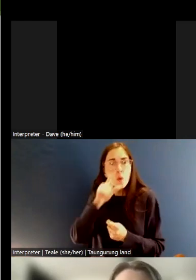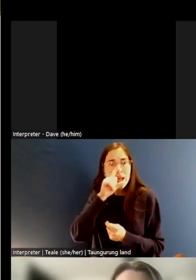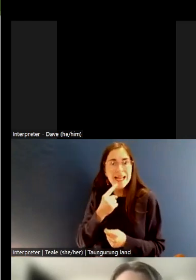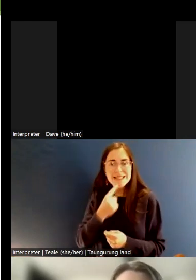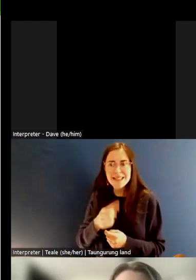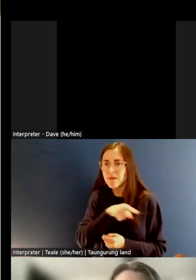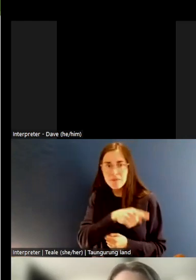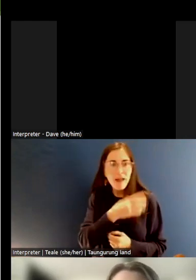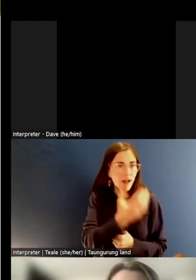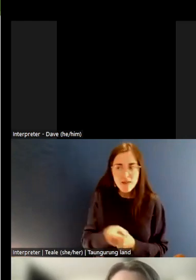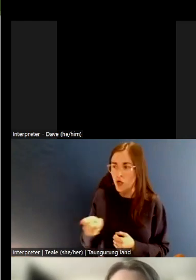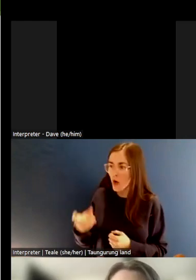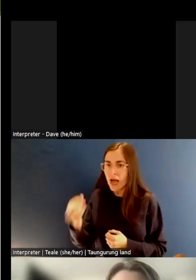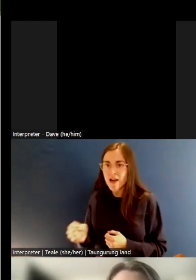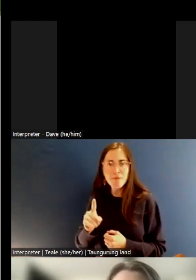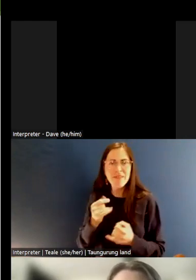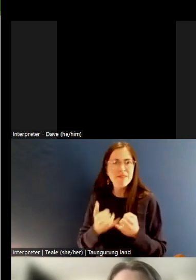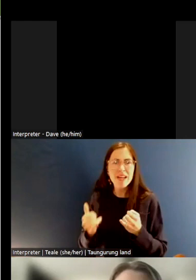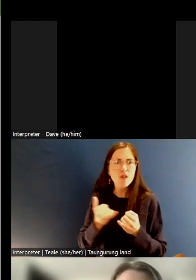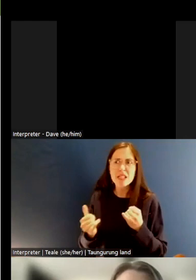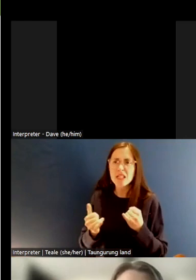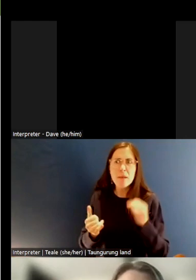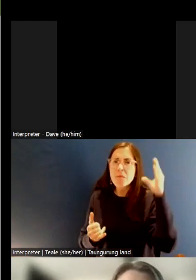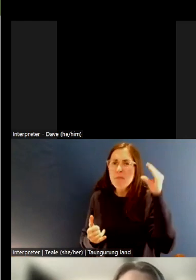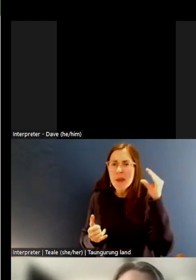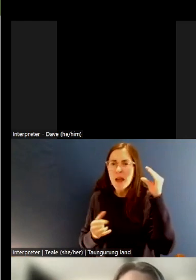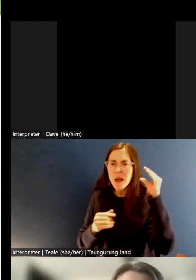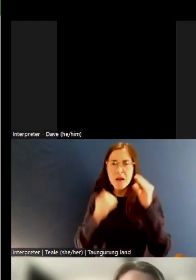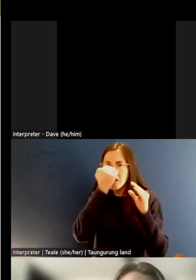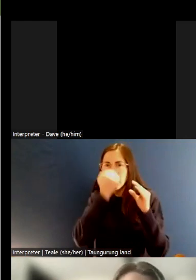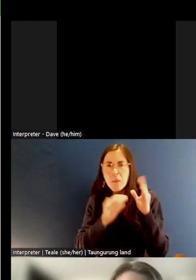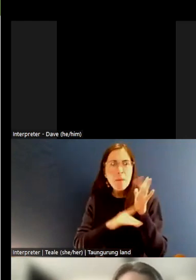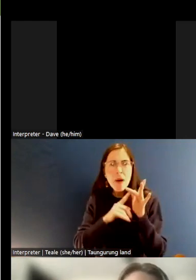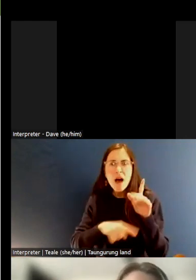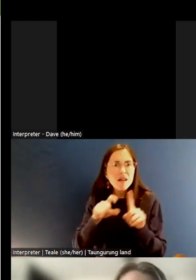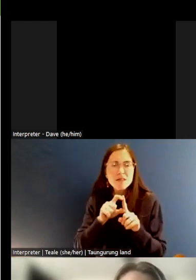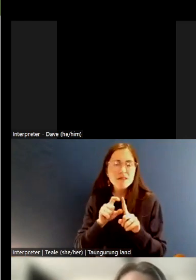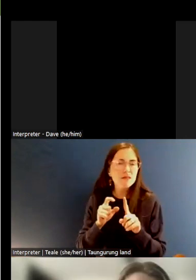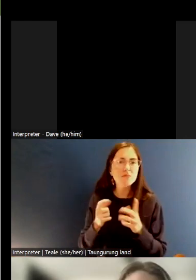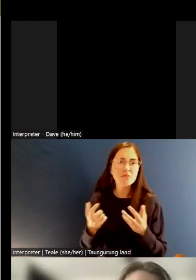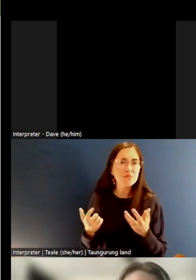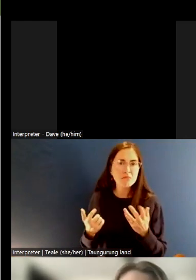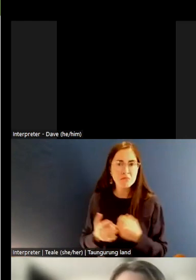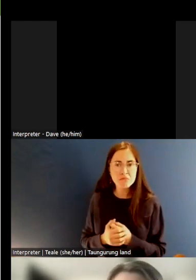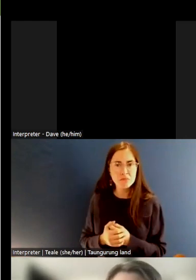with a hearing loss worse than moderate in our study. And it has been consistently associated